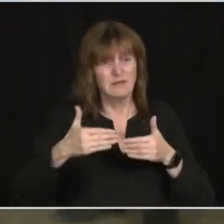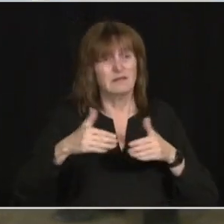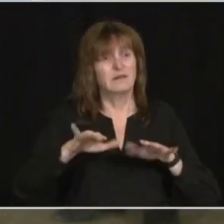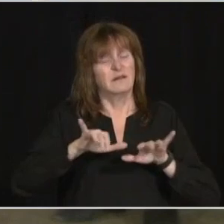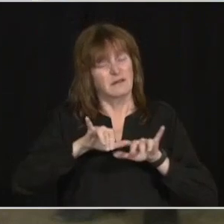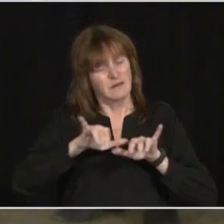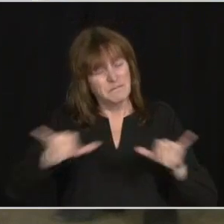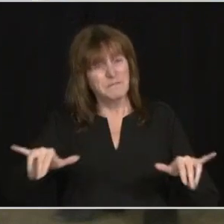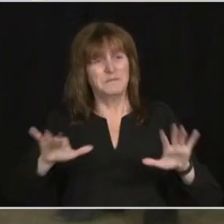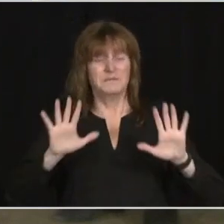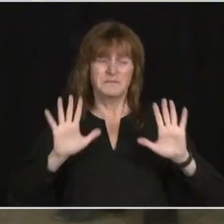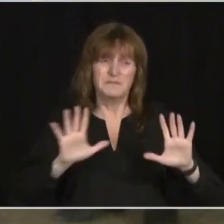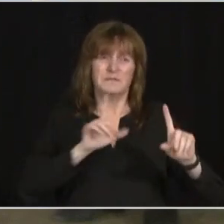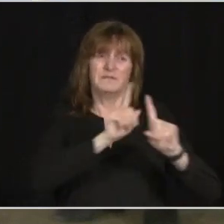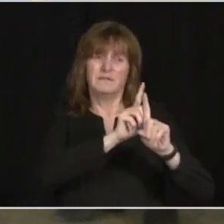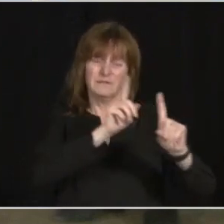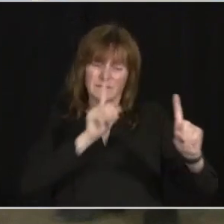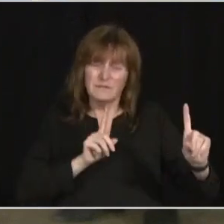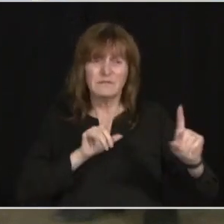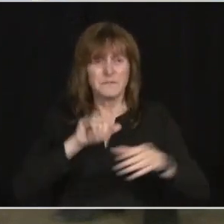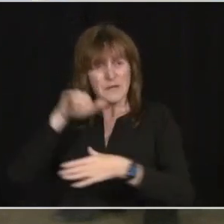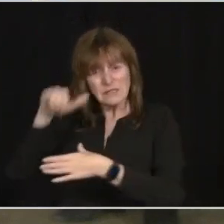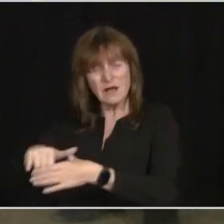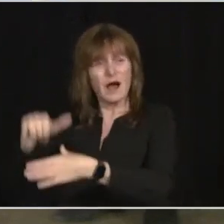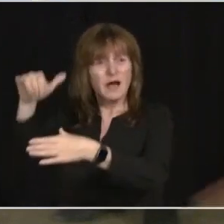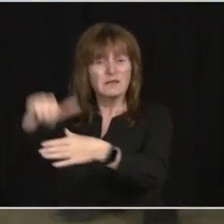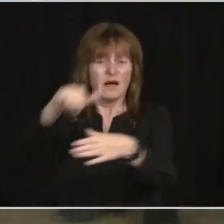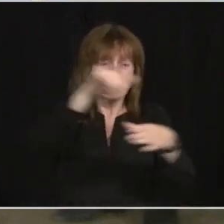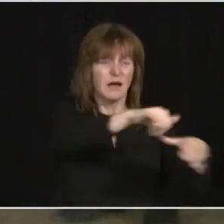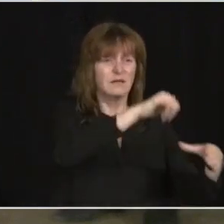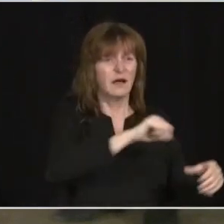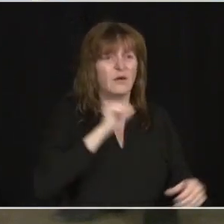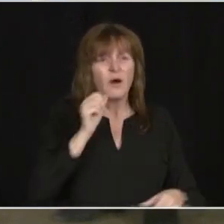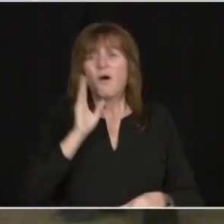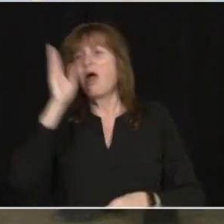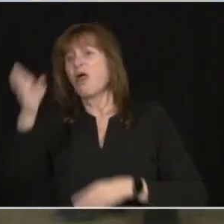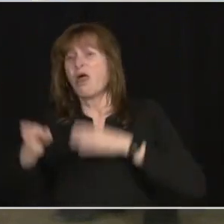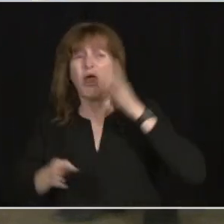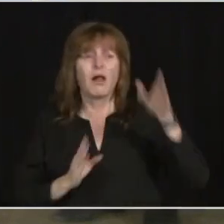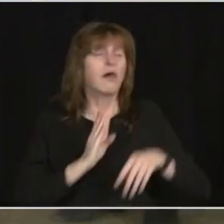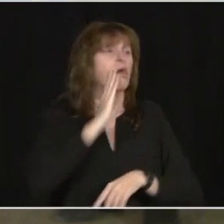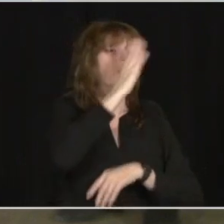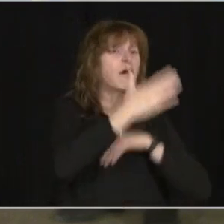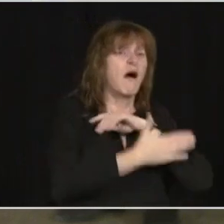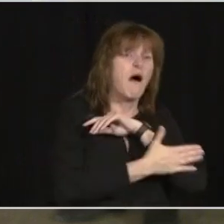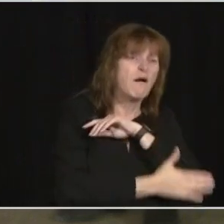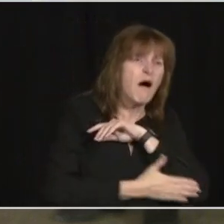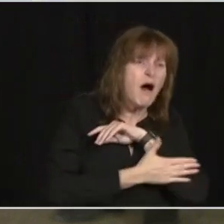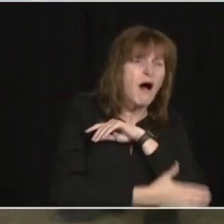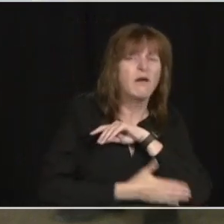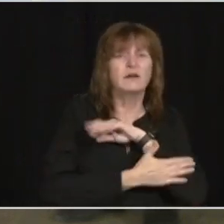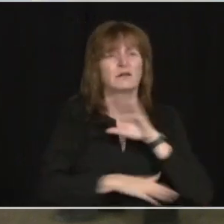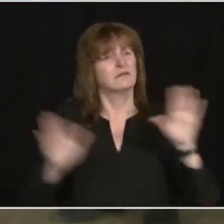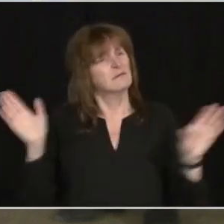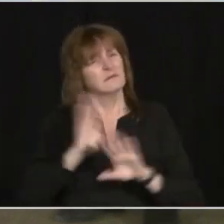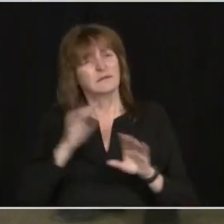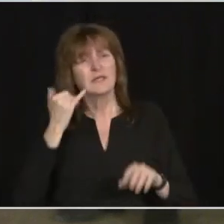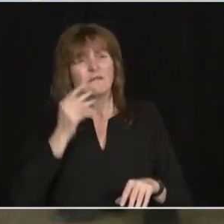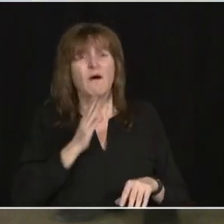travelling up to the cottage. It's still a heavy burden on the people up in